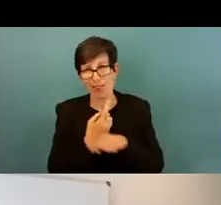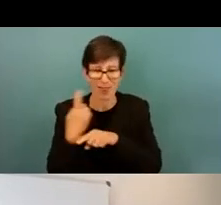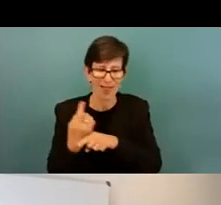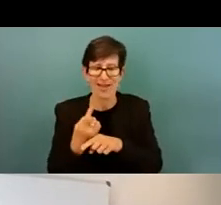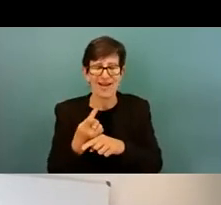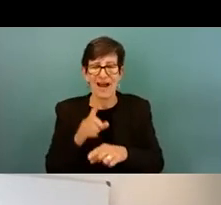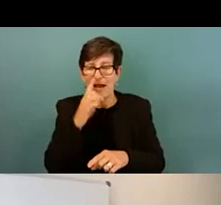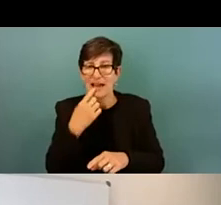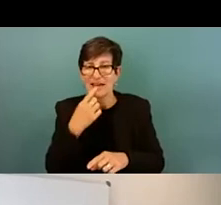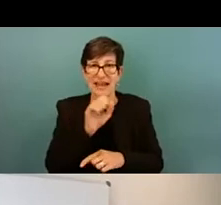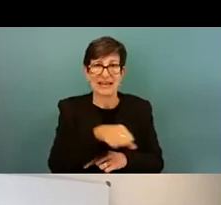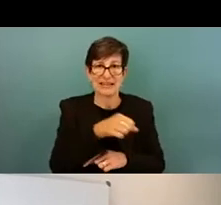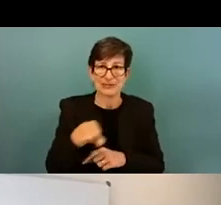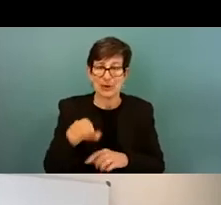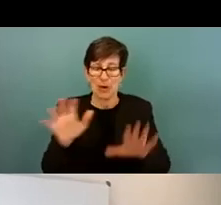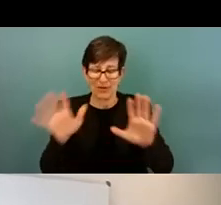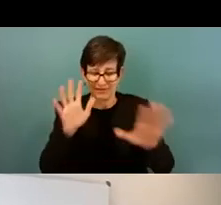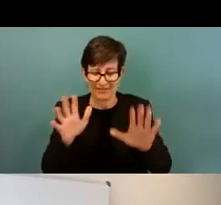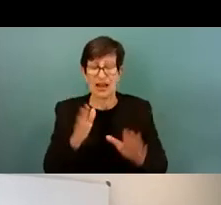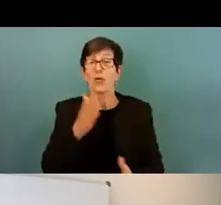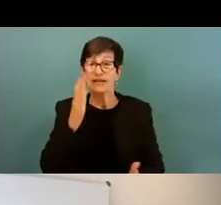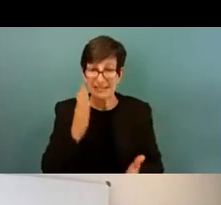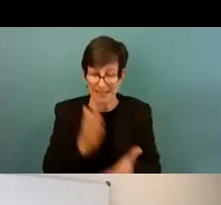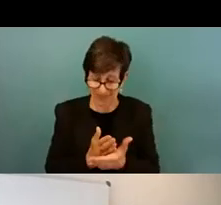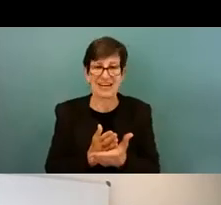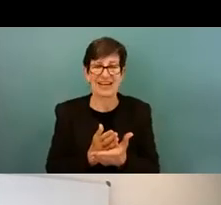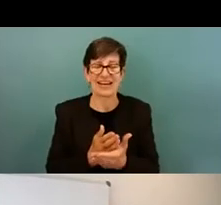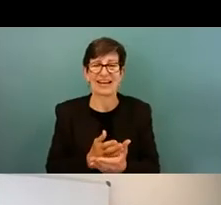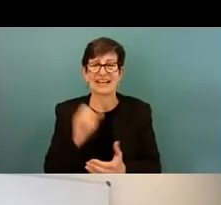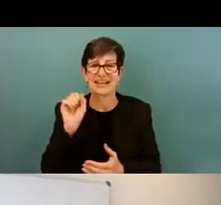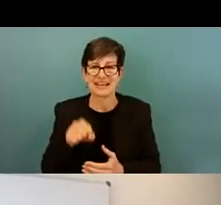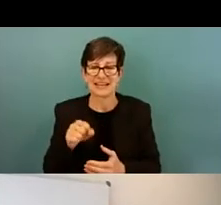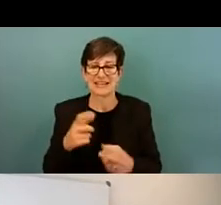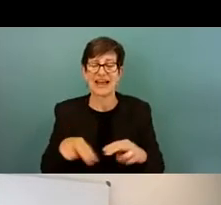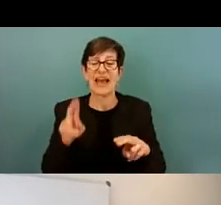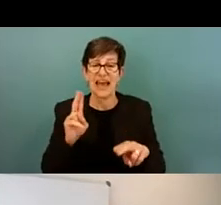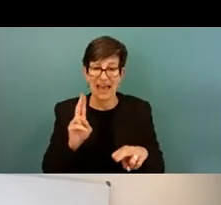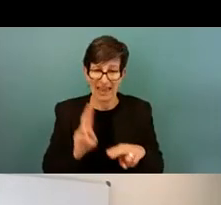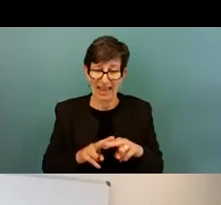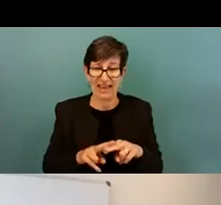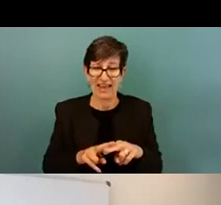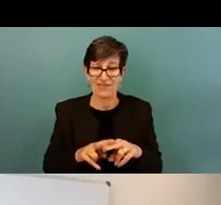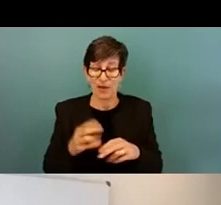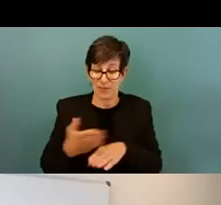question, we definitely see that those who were ahead more ahead, but I think we